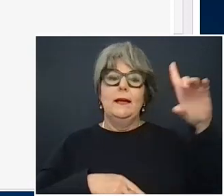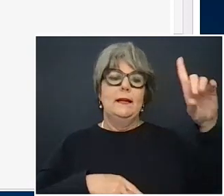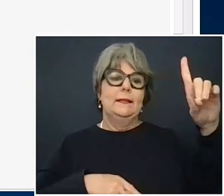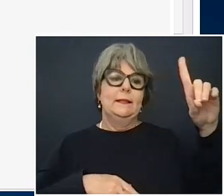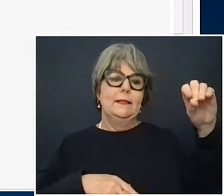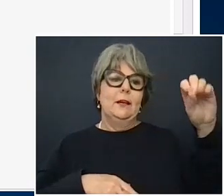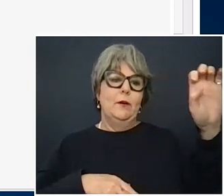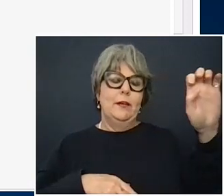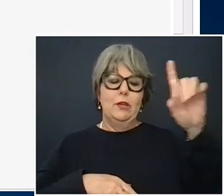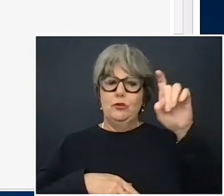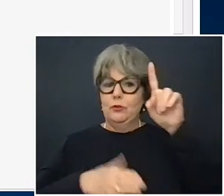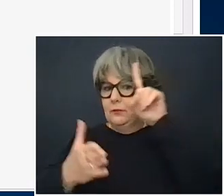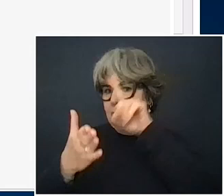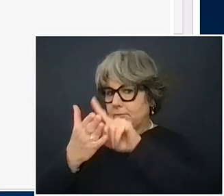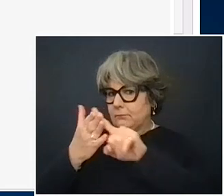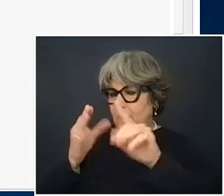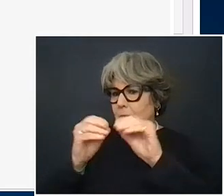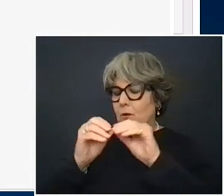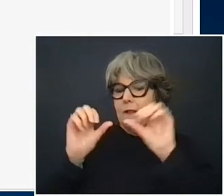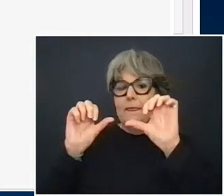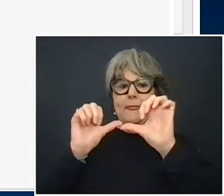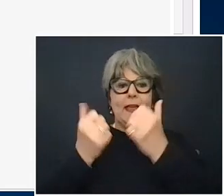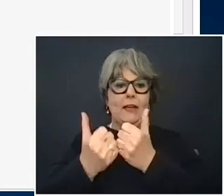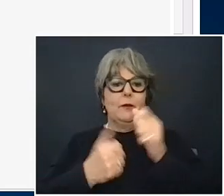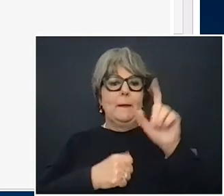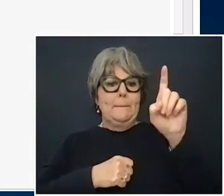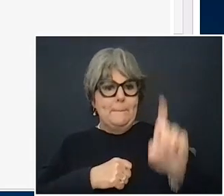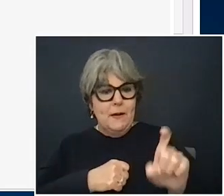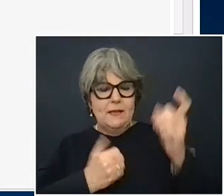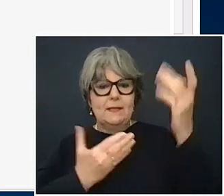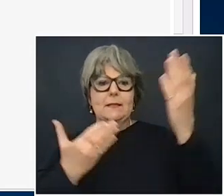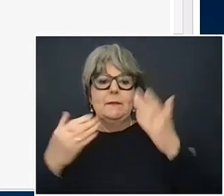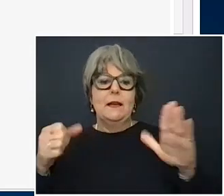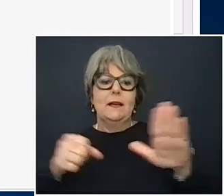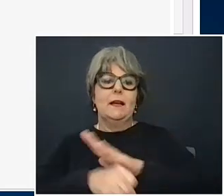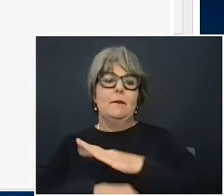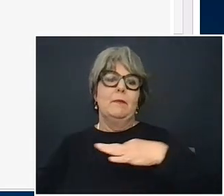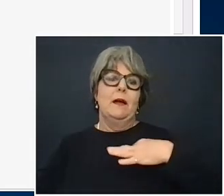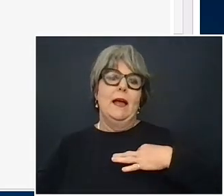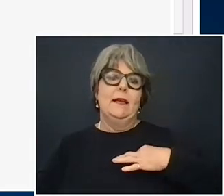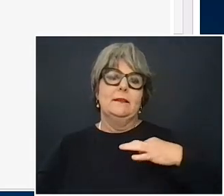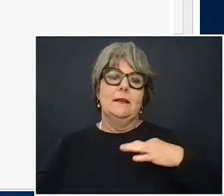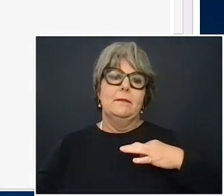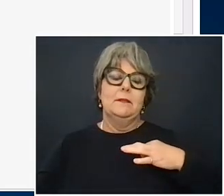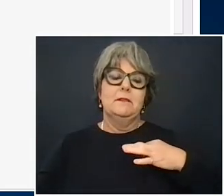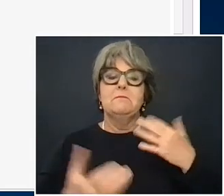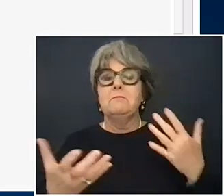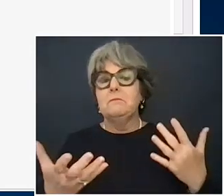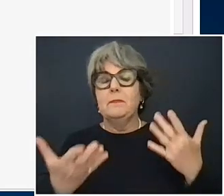The agency must submit a comprehensive application suggests a level of certainty.